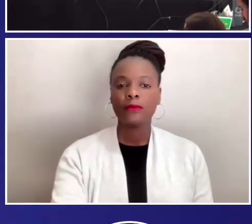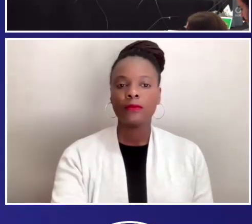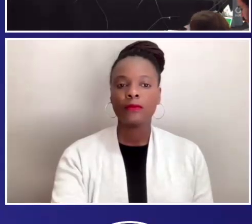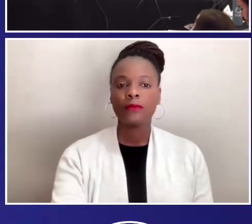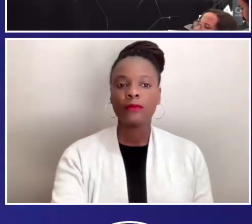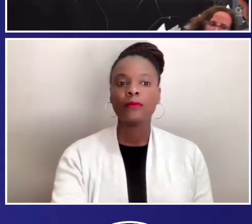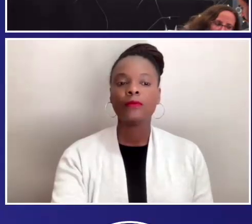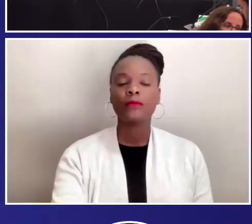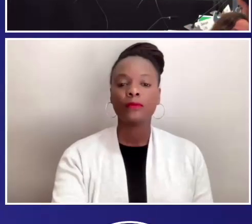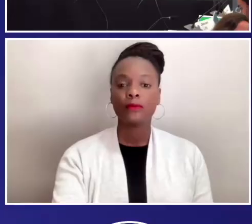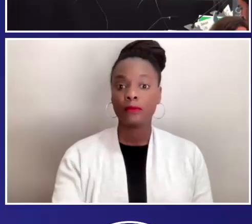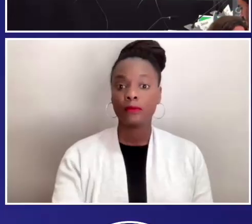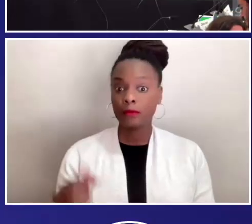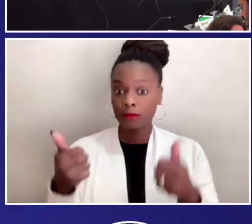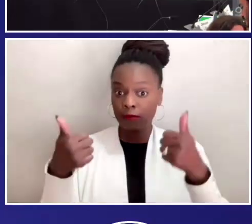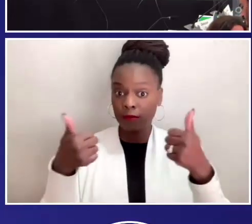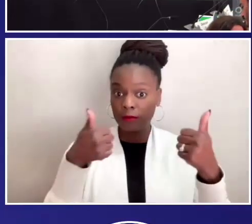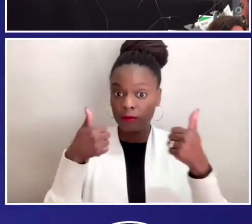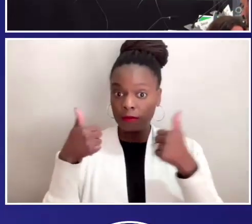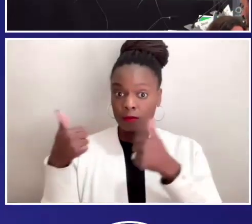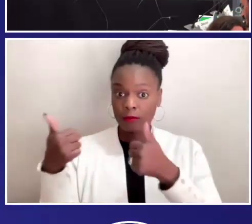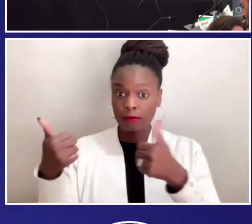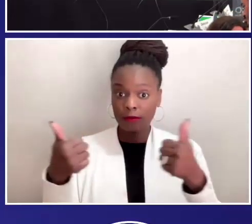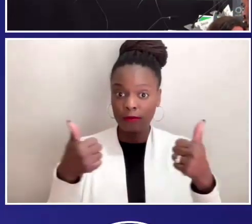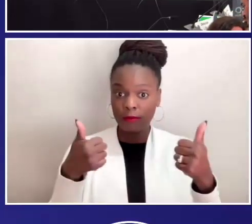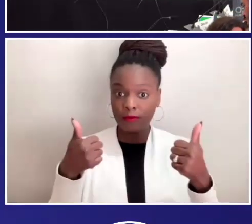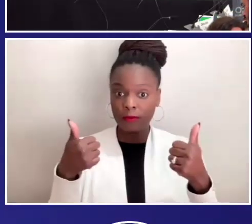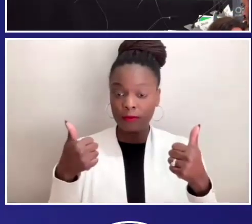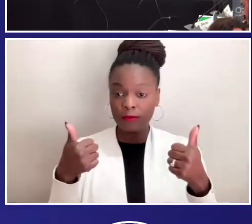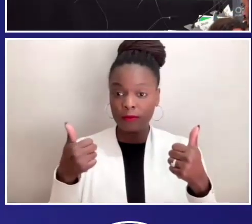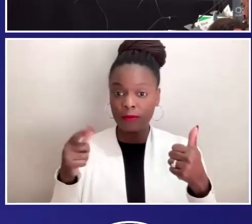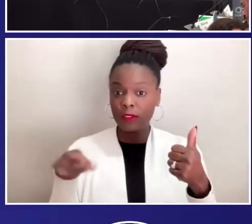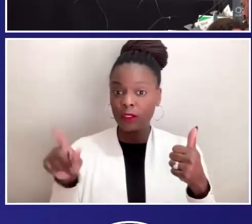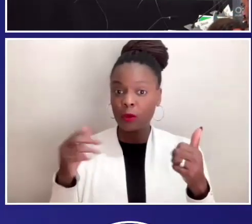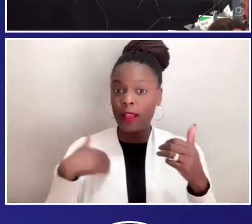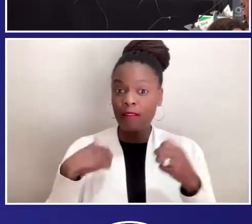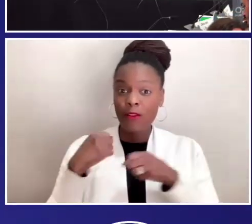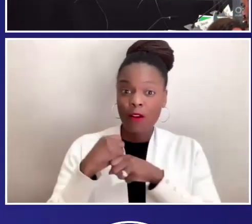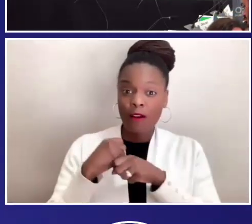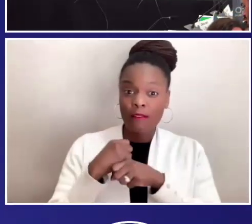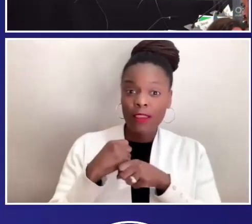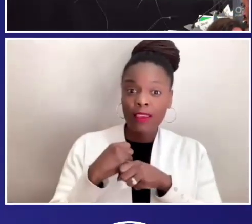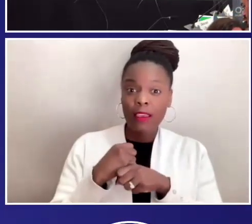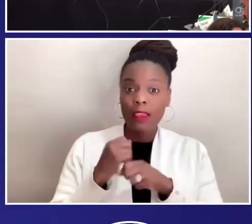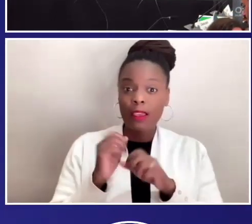we doing? We good? Everybody have their copies? Okay, well, we'll wait.